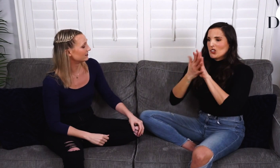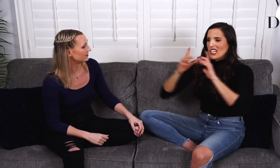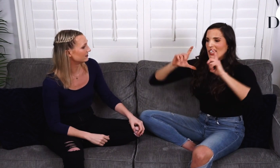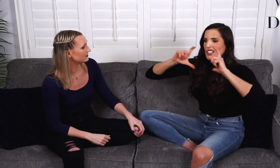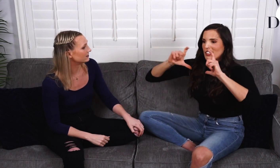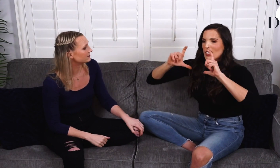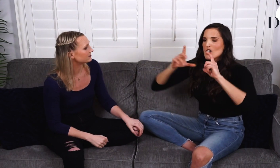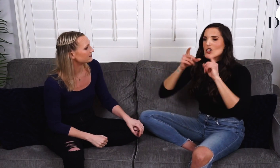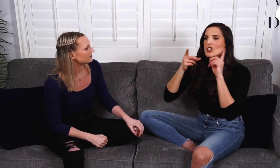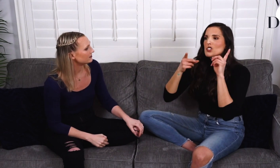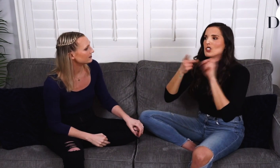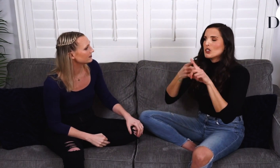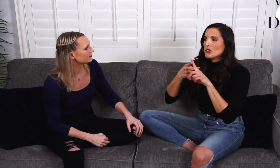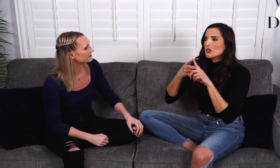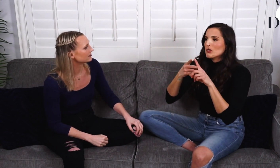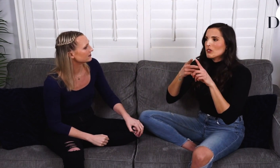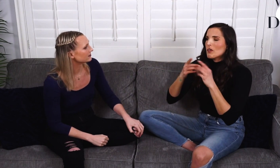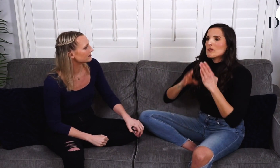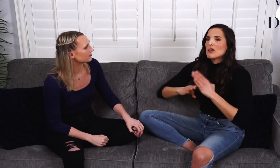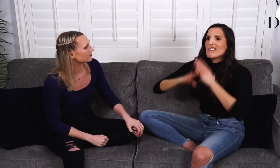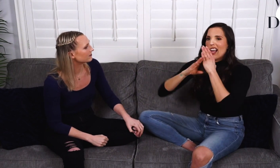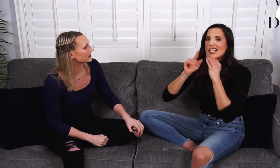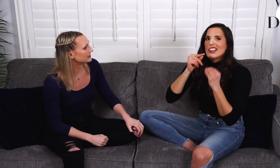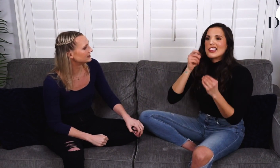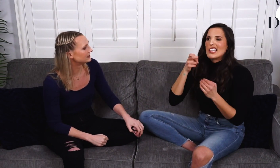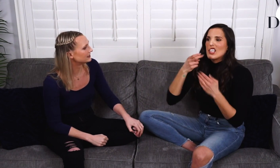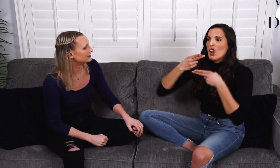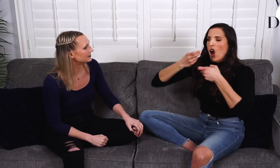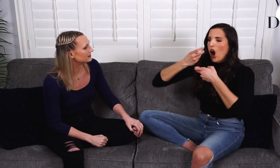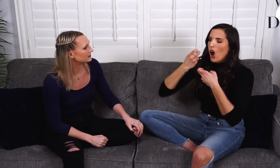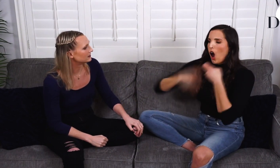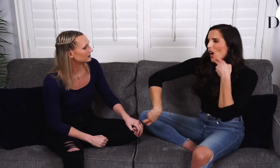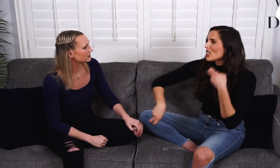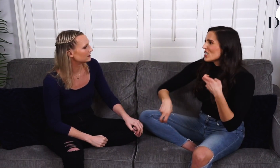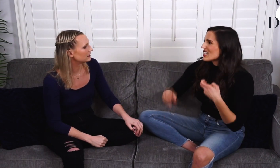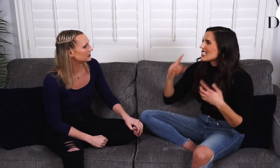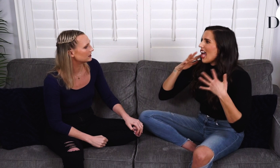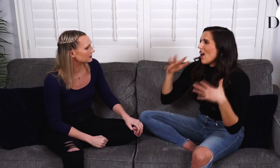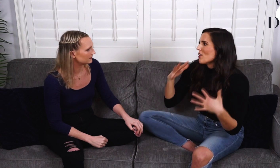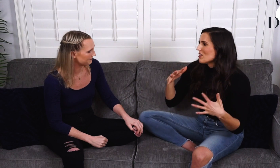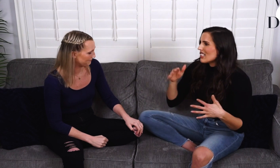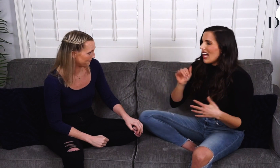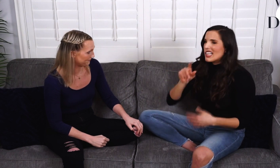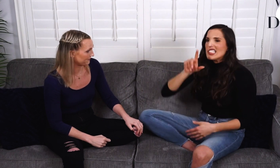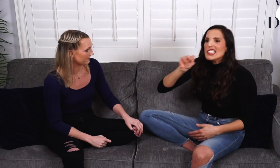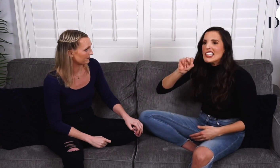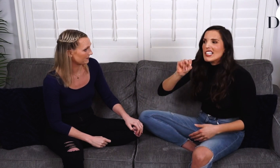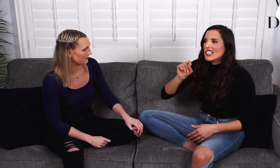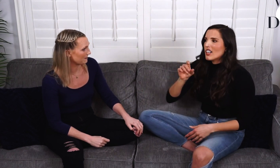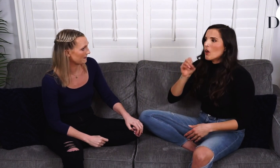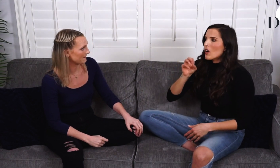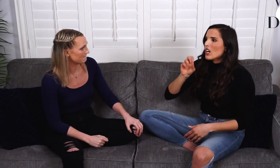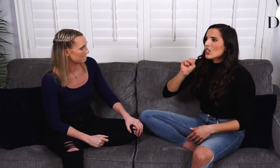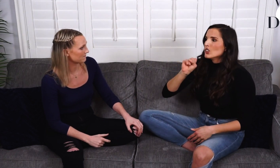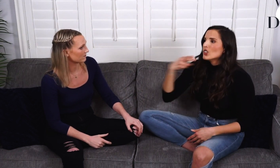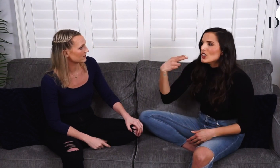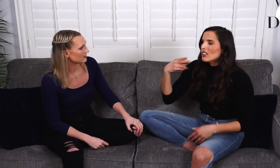a mesh screen over the microphone to prevent harsh sounds coming through like, the “T” or the “SH”